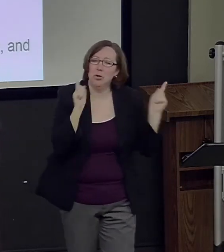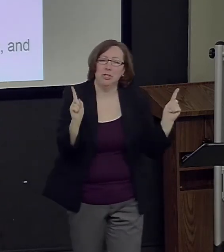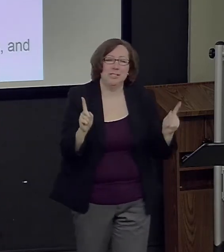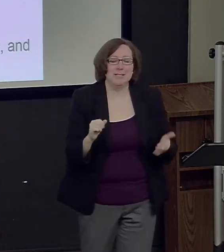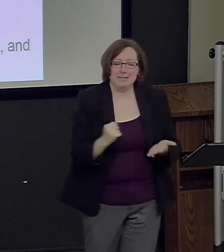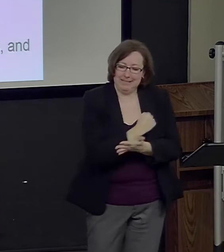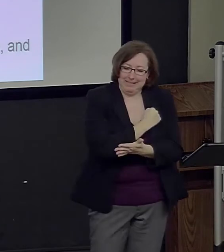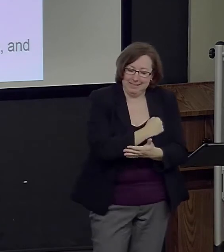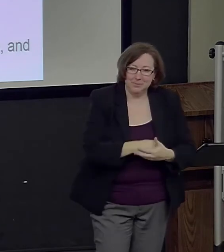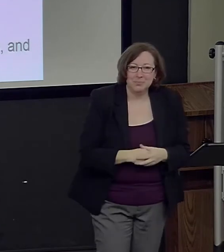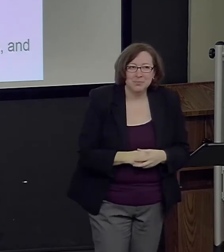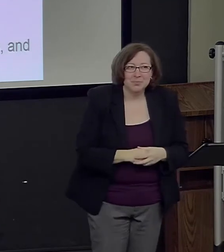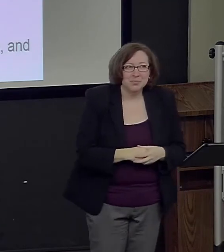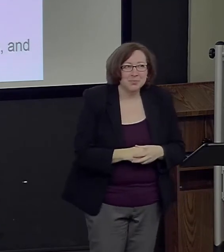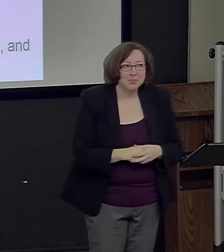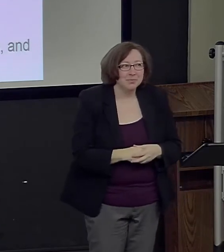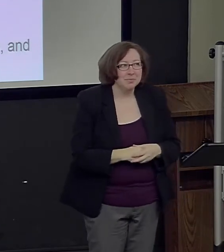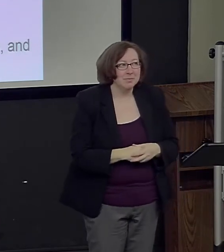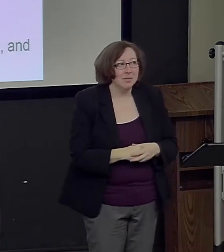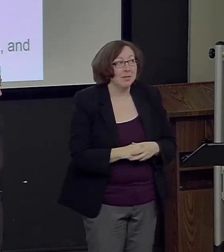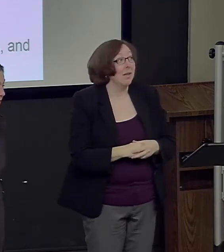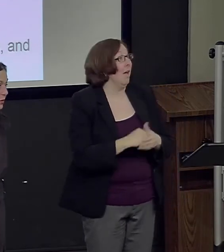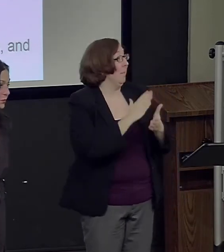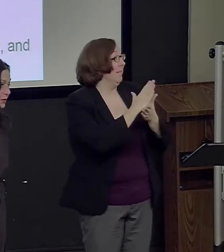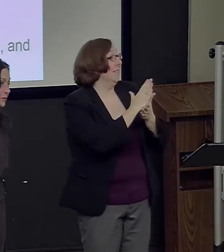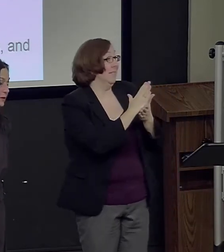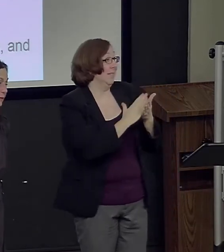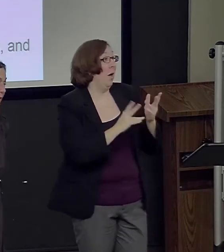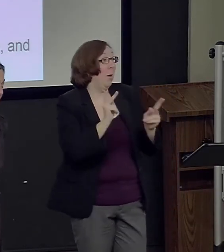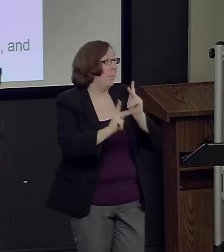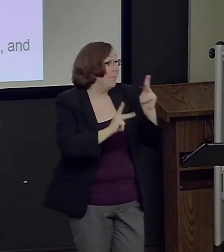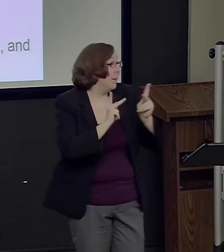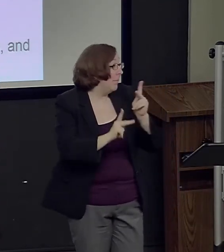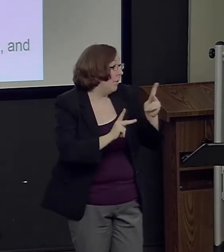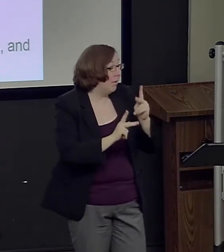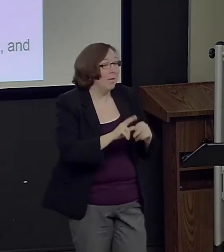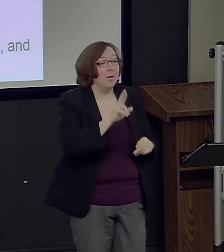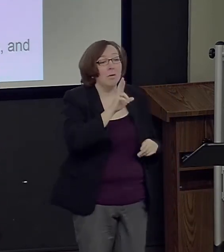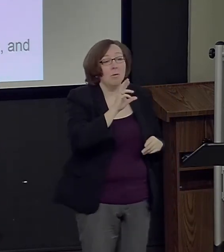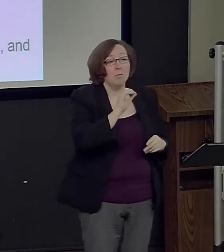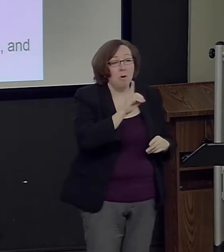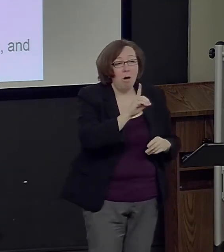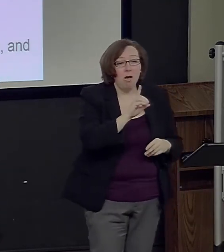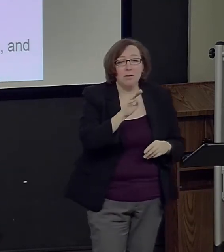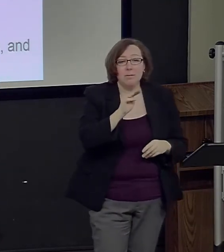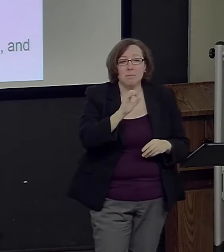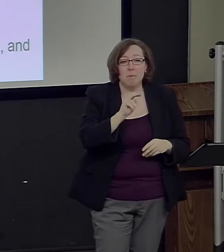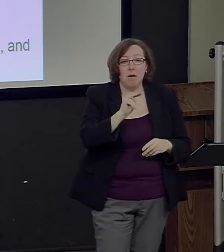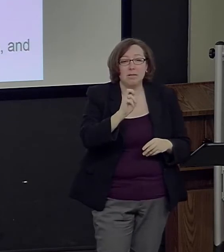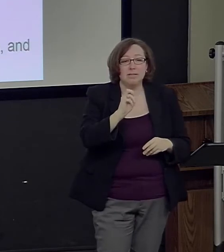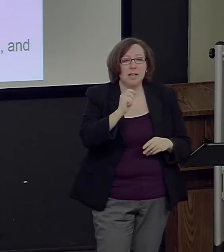And of course there have been some very heroic people, as you know, Ragmit, Minatique, and others, Sato,